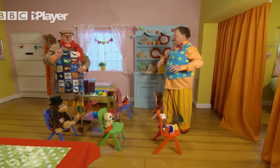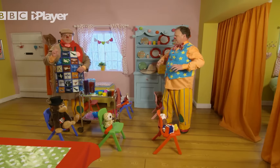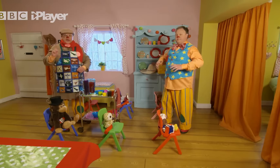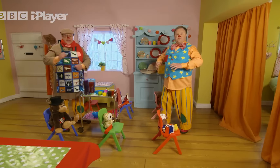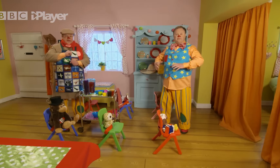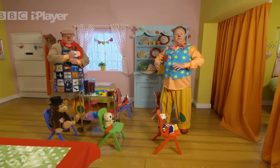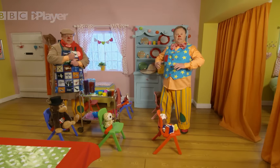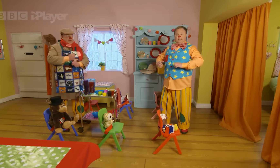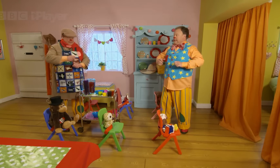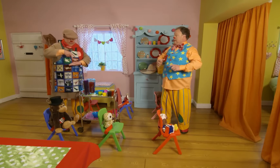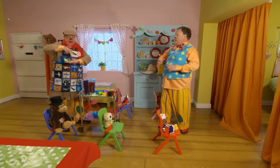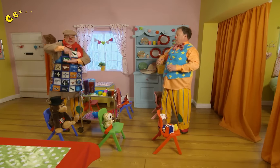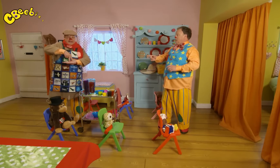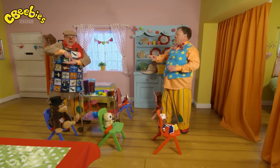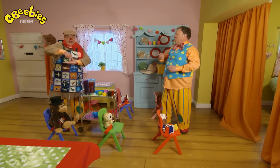what are you doing standing there